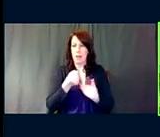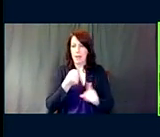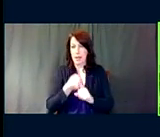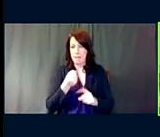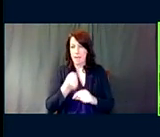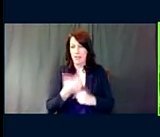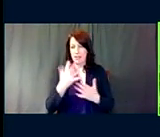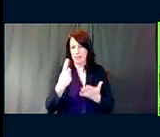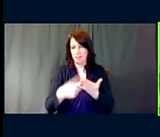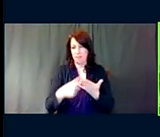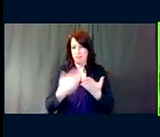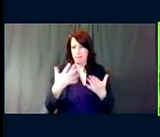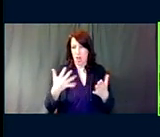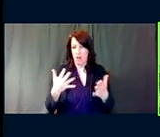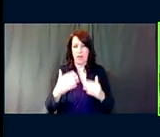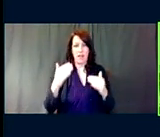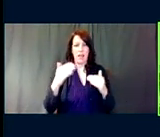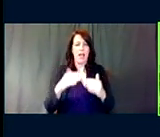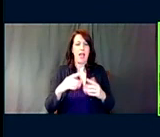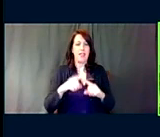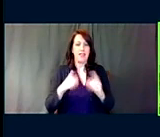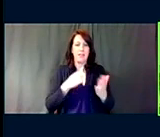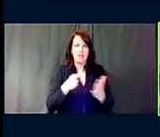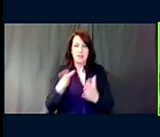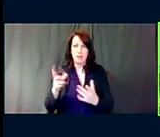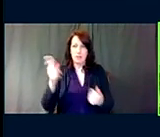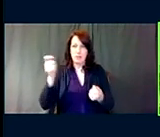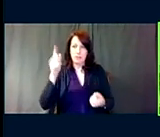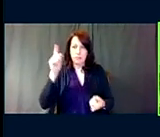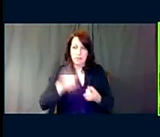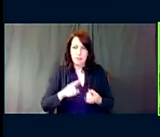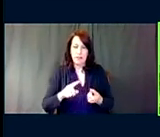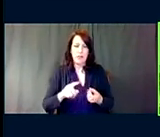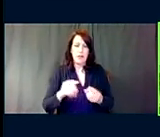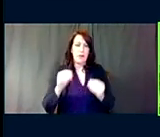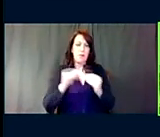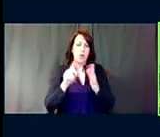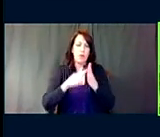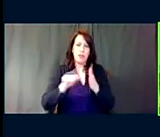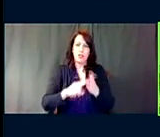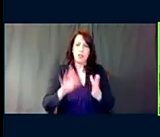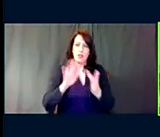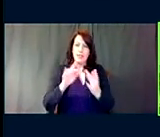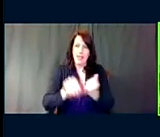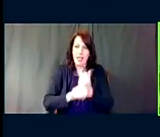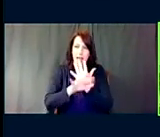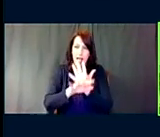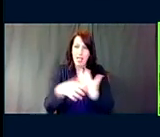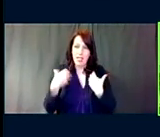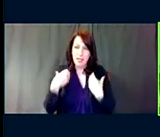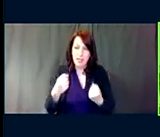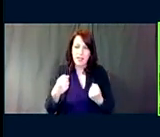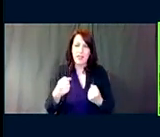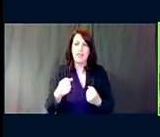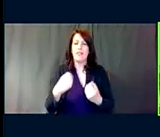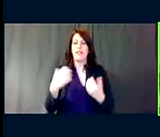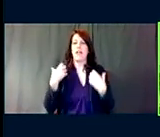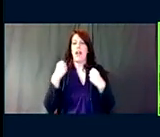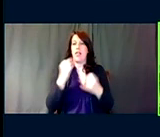TALKED ABOUT BEFORE ALREADY, AND INTERVENTIONS TO AMELIORATE INCLUDING RESEARCH ON TELETELEHEALTH, DIGITAL HEALTH